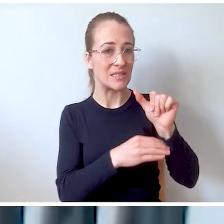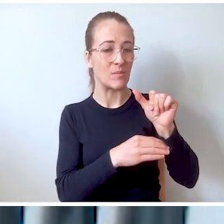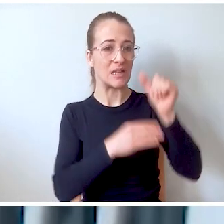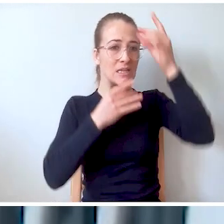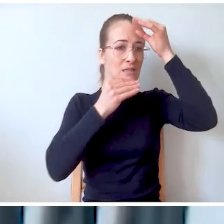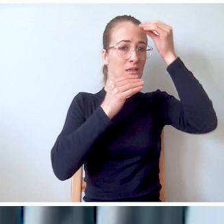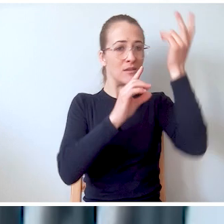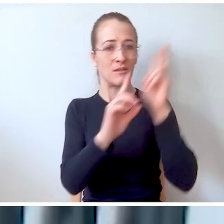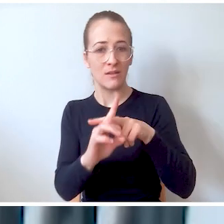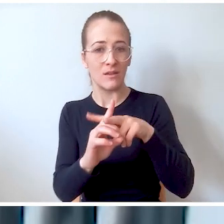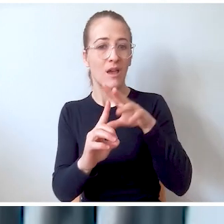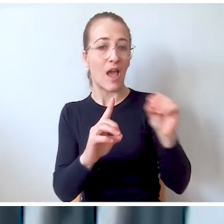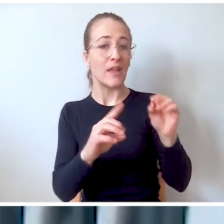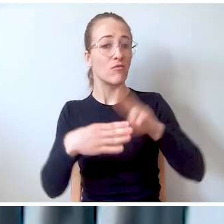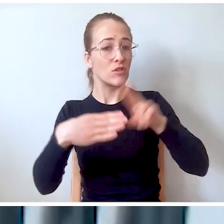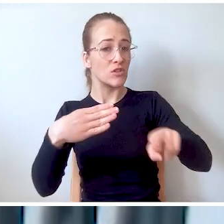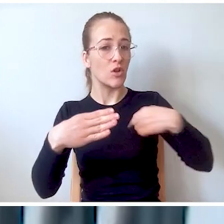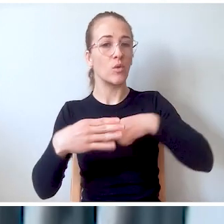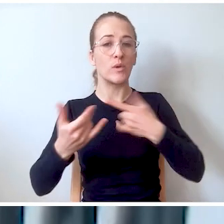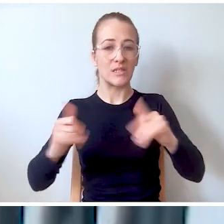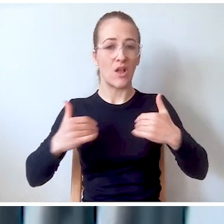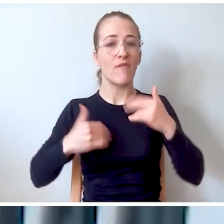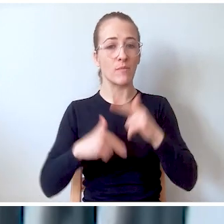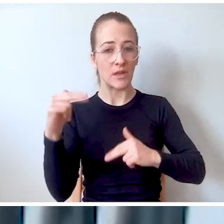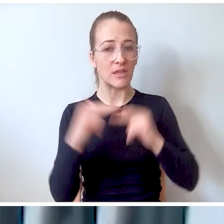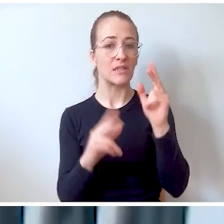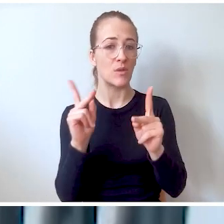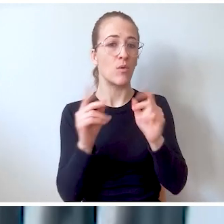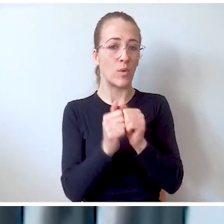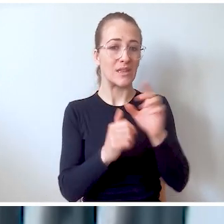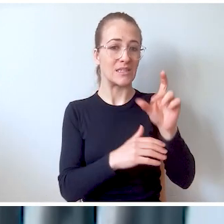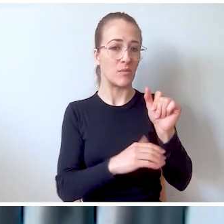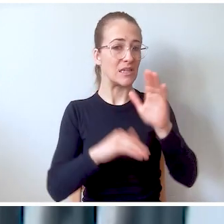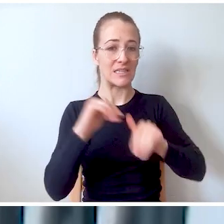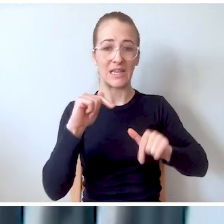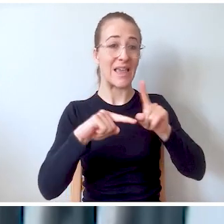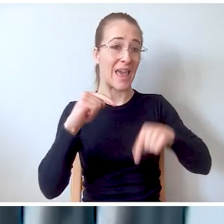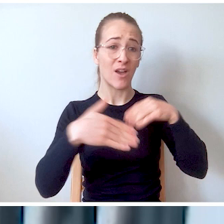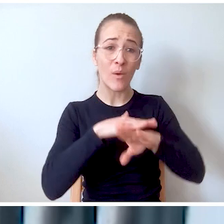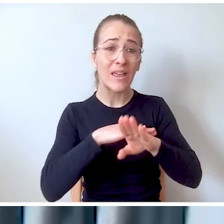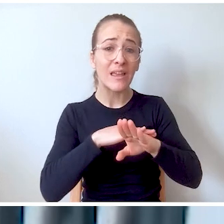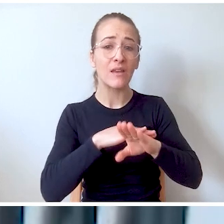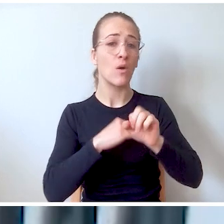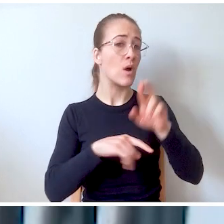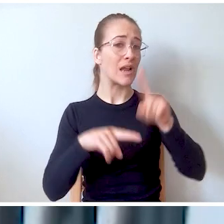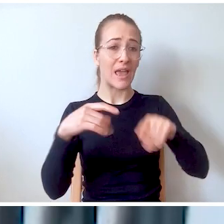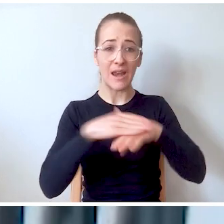And as a result, we still have buildings that people with disabilities can't get into, or can't access as effectively as others.